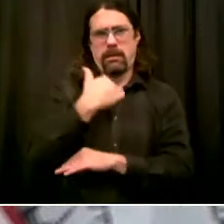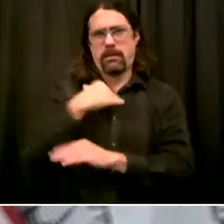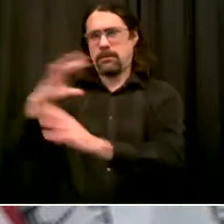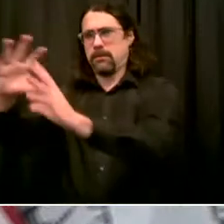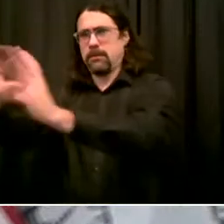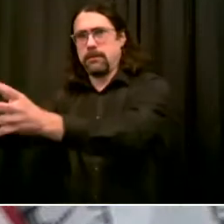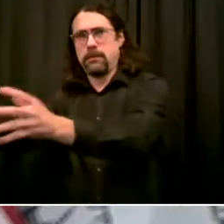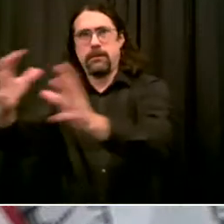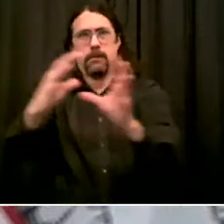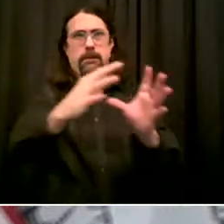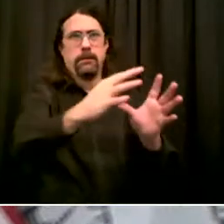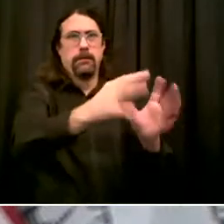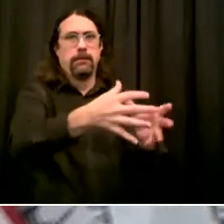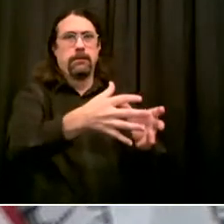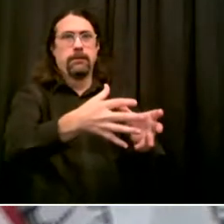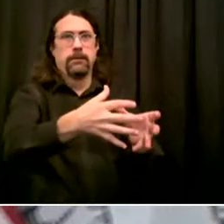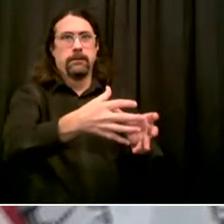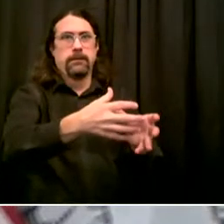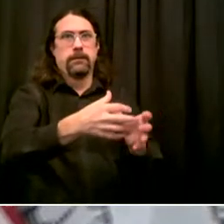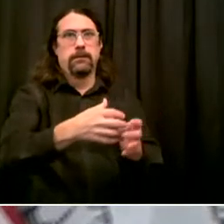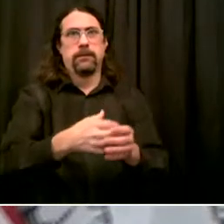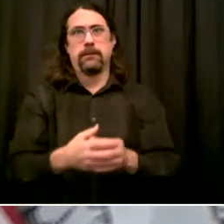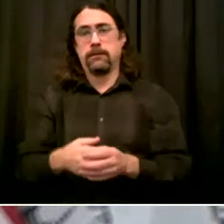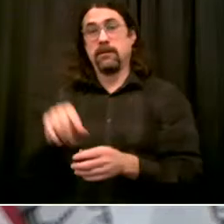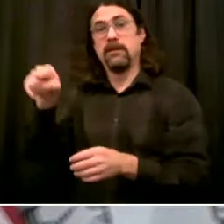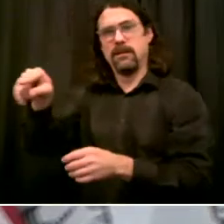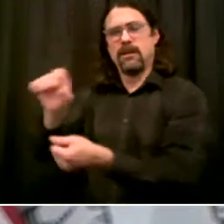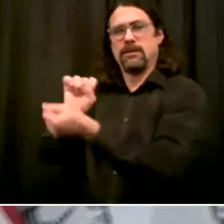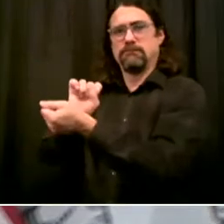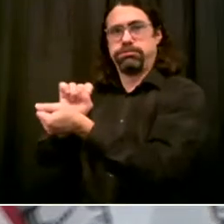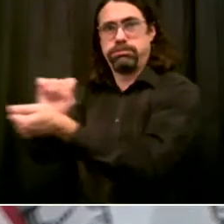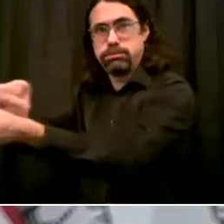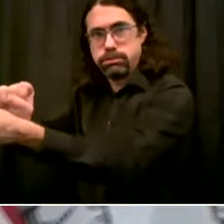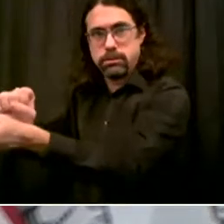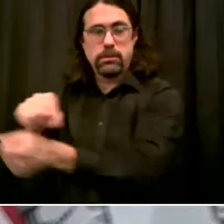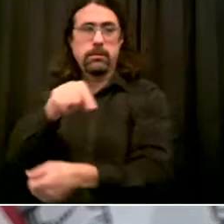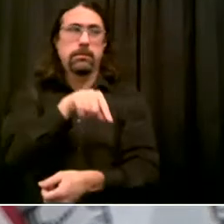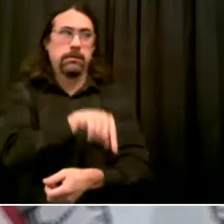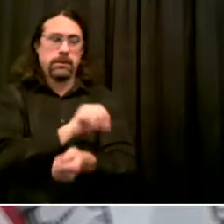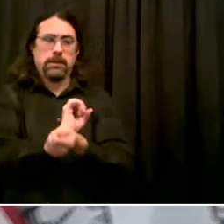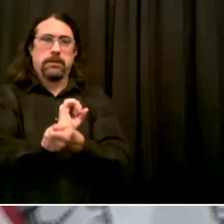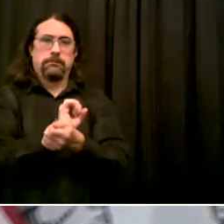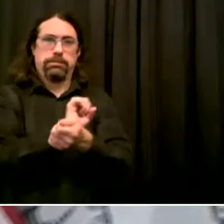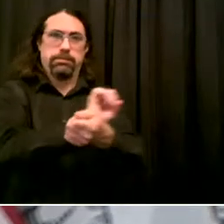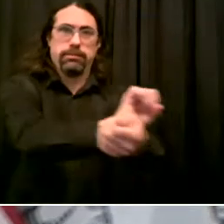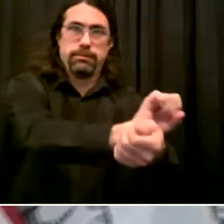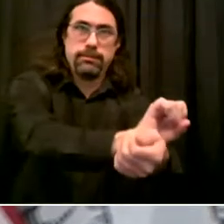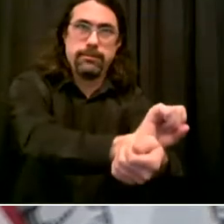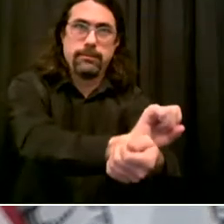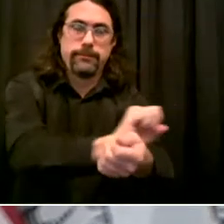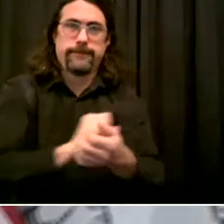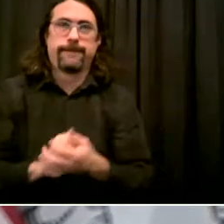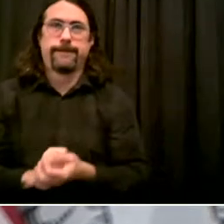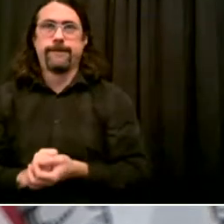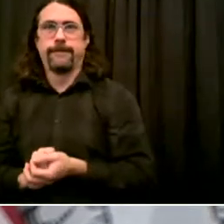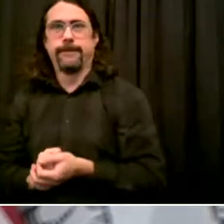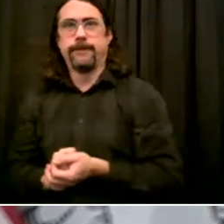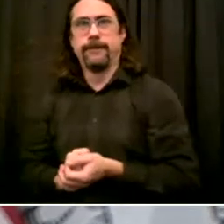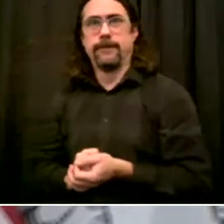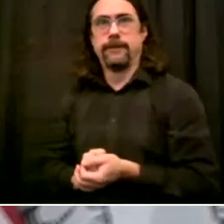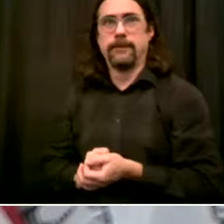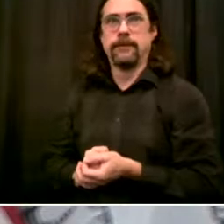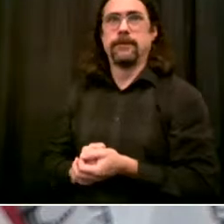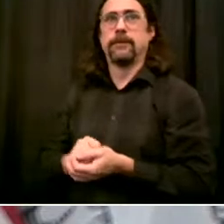AFTER HOURS OF MAMARCHINNG IN T